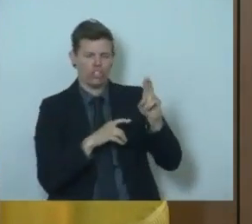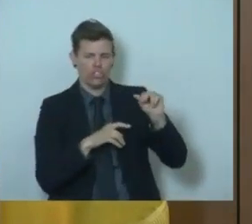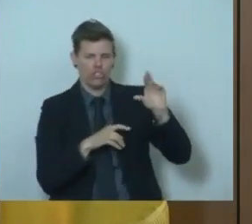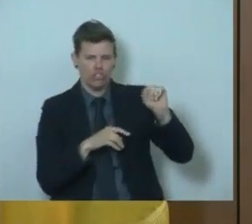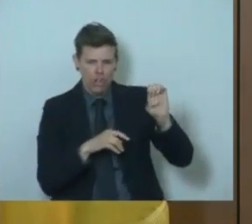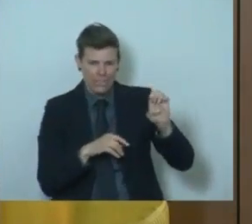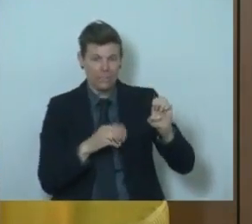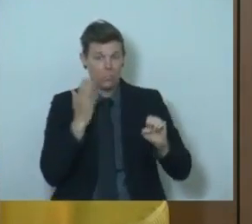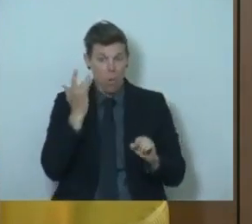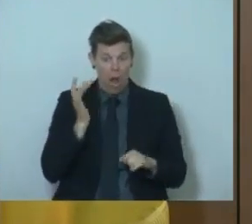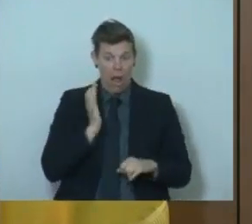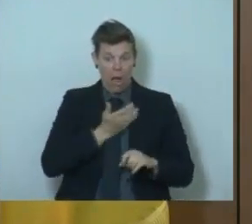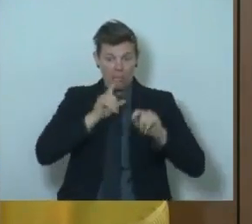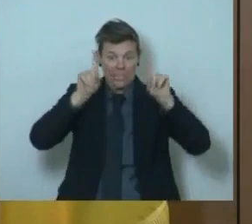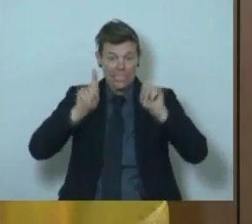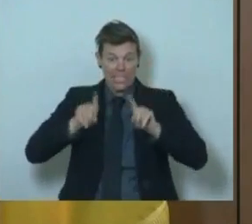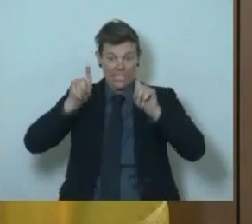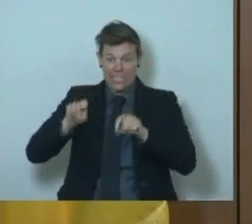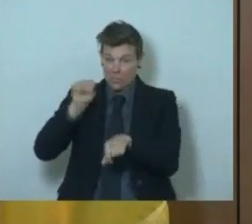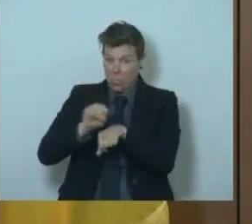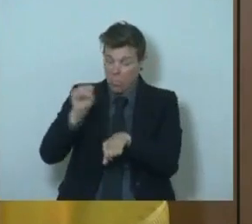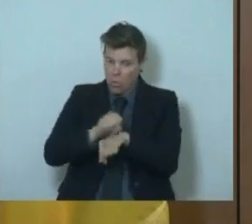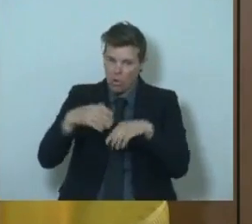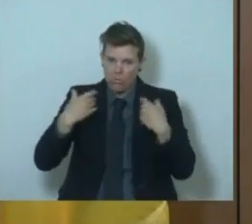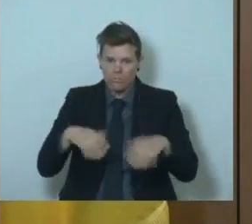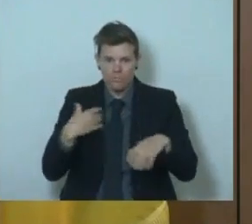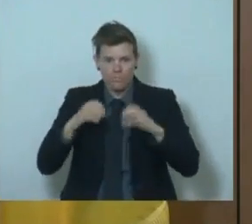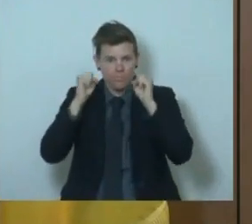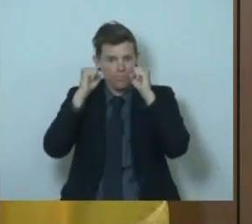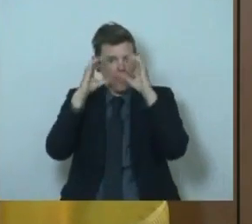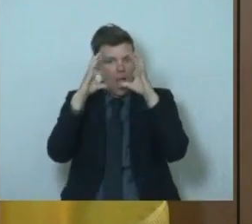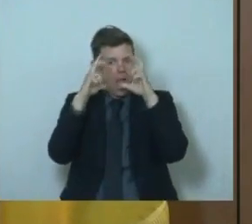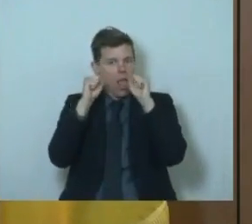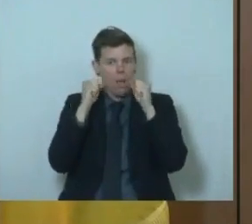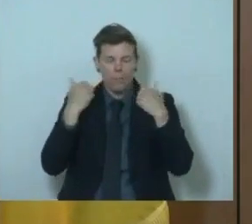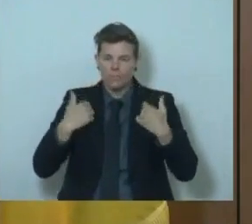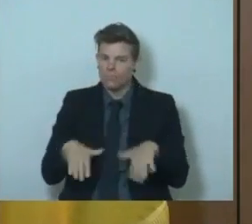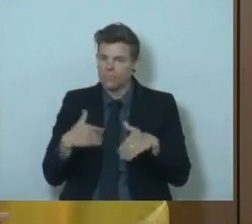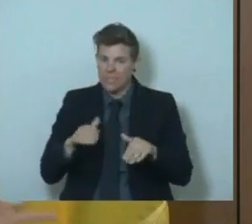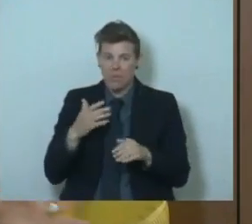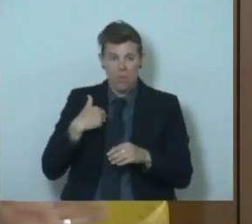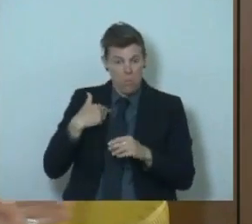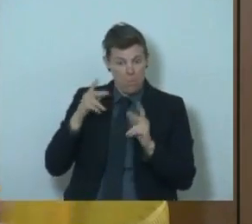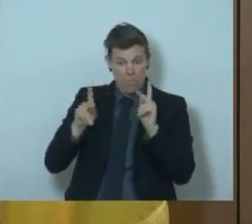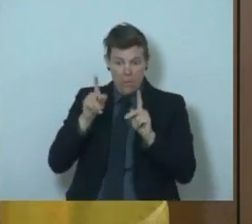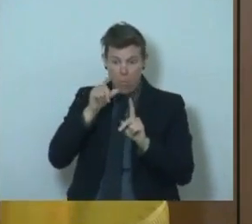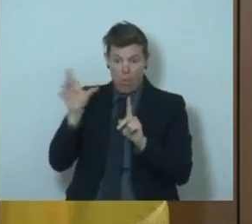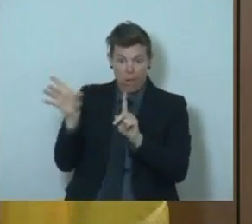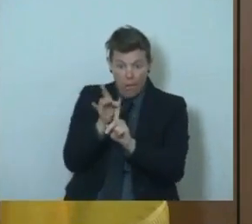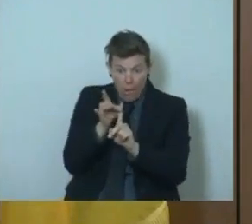I WANT TO THANK THE SECRETARIES BECAUSE THE TESTING WORK WE ARE DOING IS INCREDIBLE.